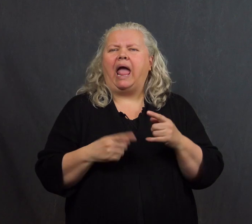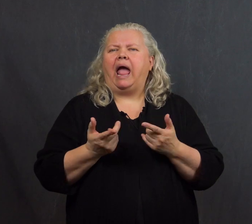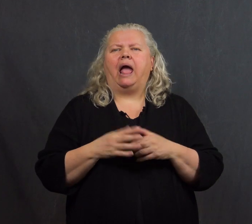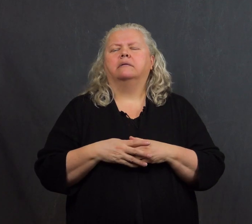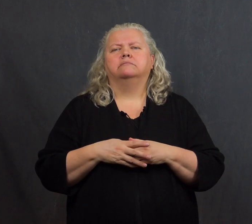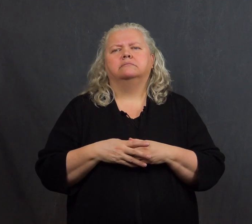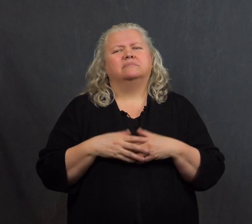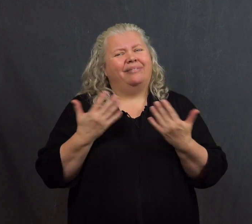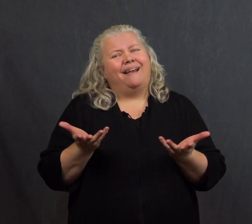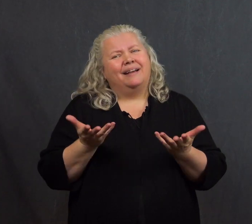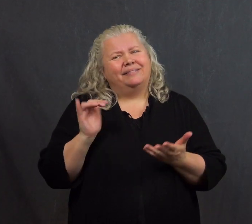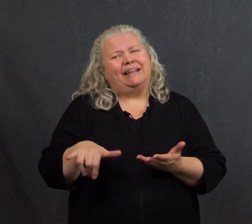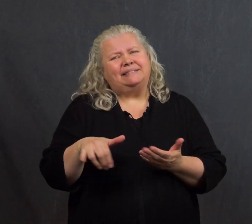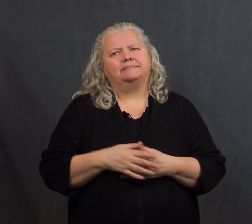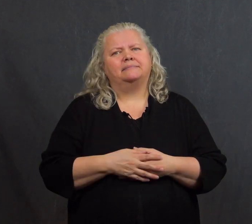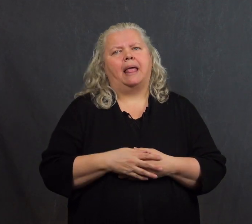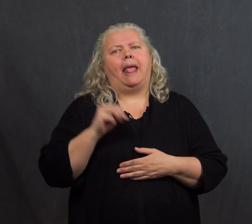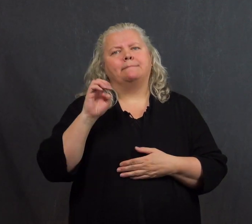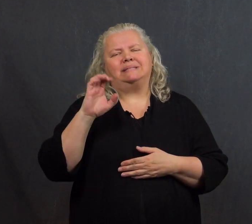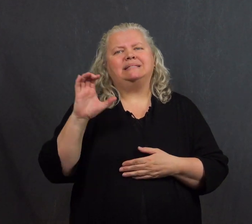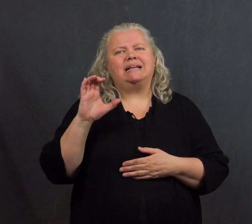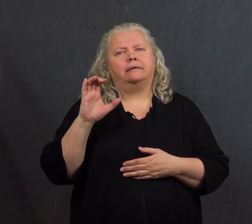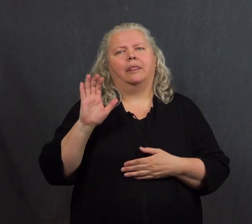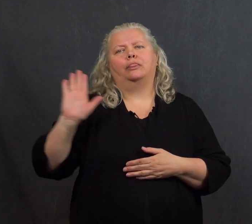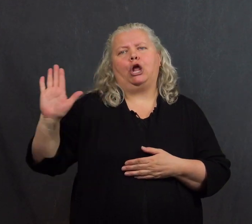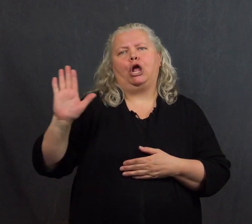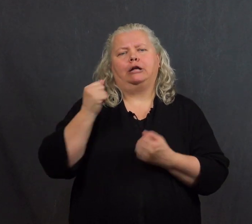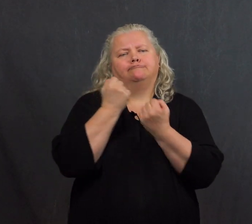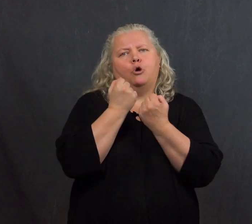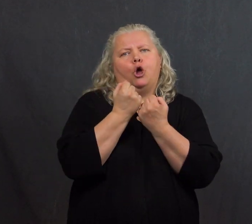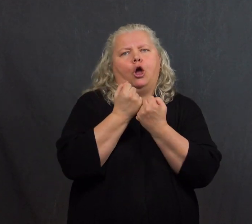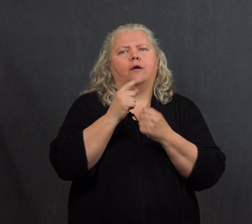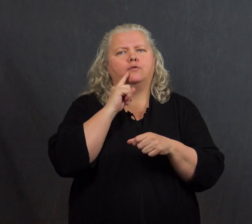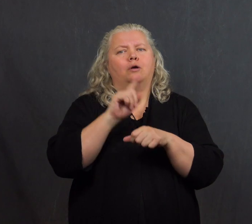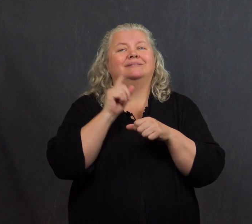position. This is where employment supports can help.